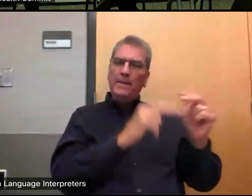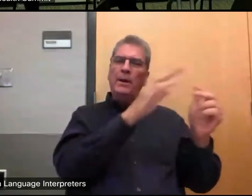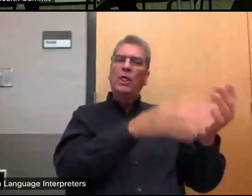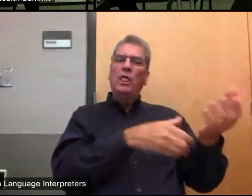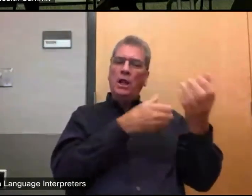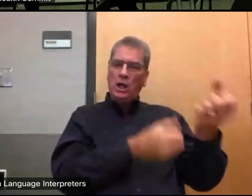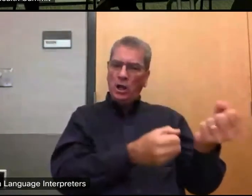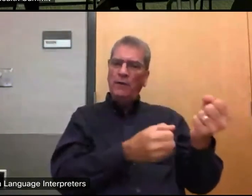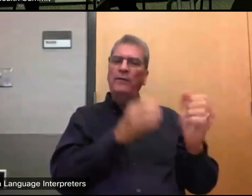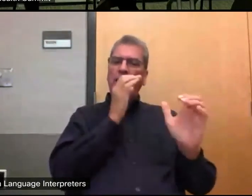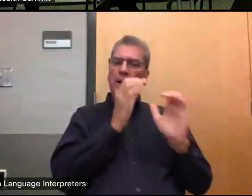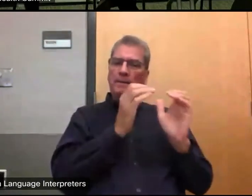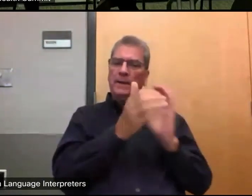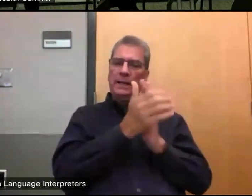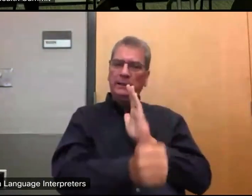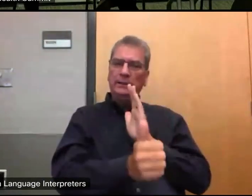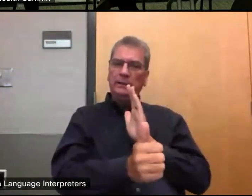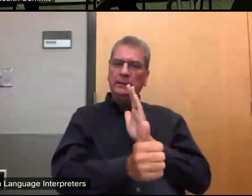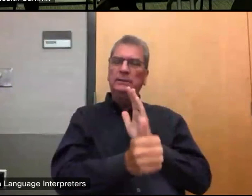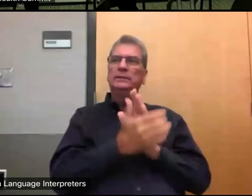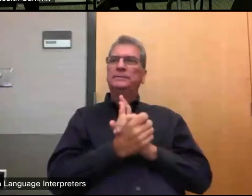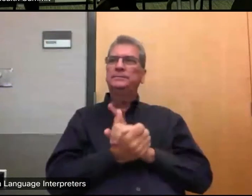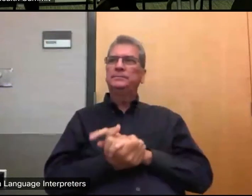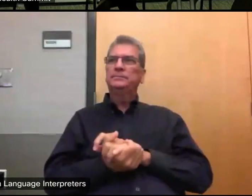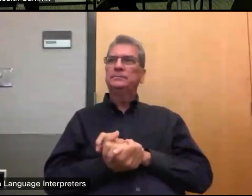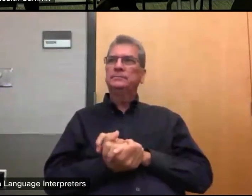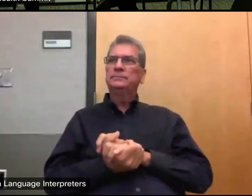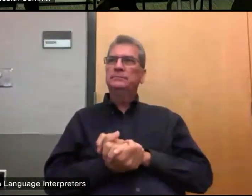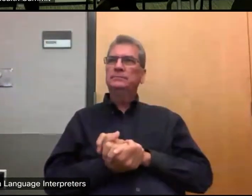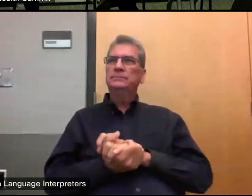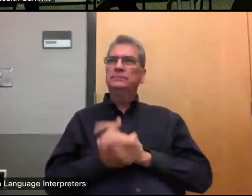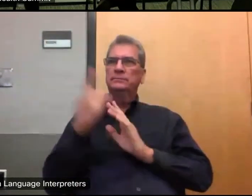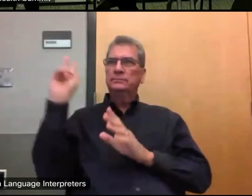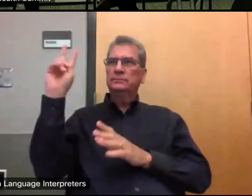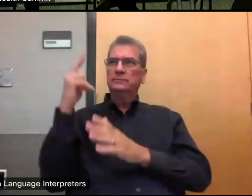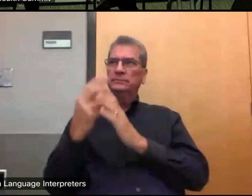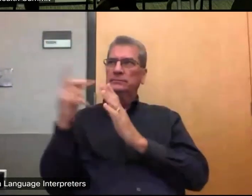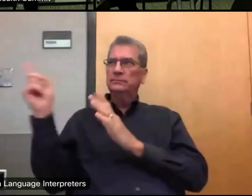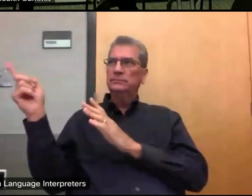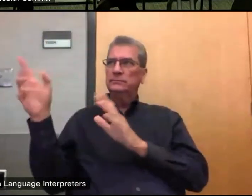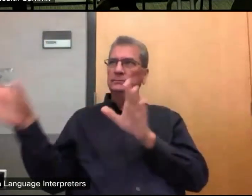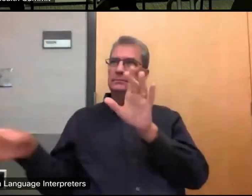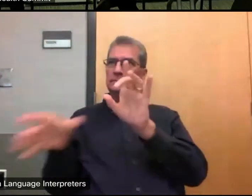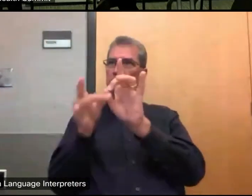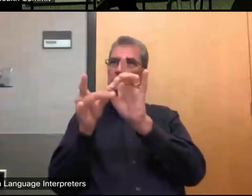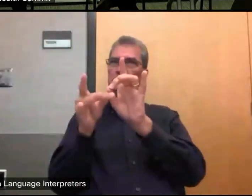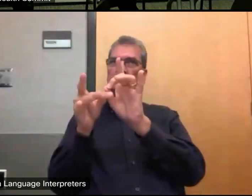they need and have them like last and be better over time. So, I'm going to go ahead and jump in here and add an online question because we have